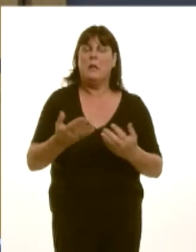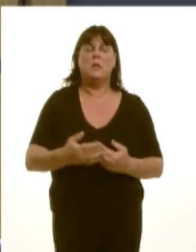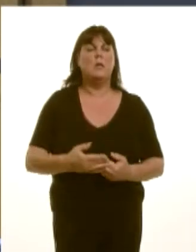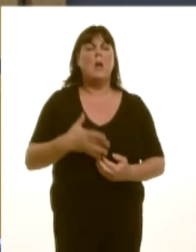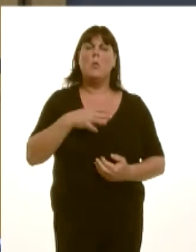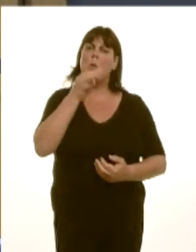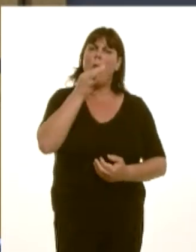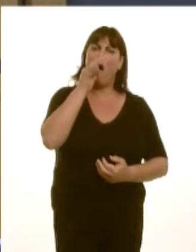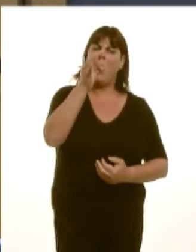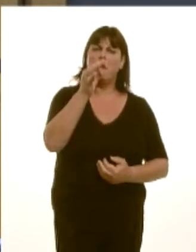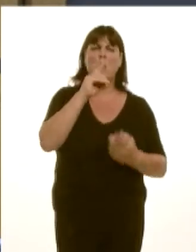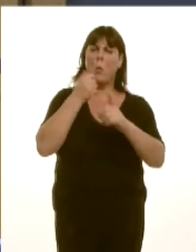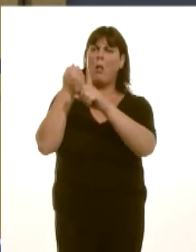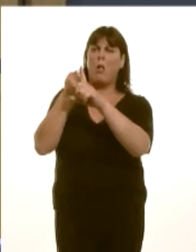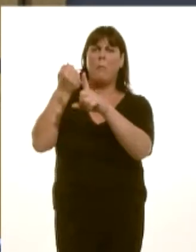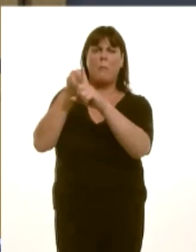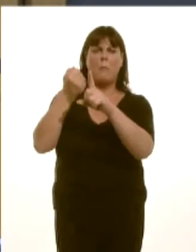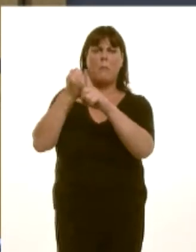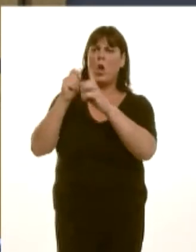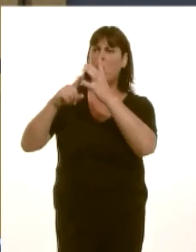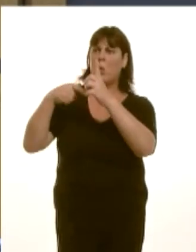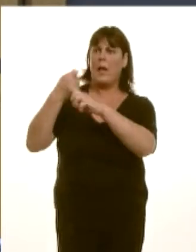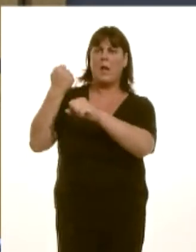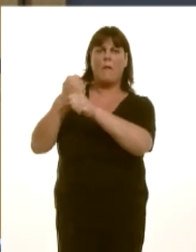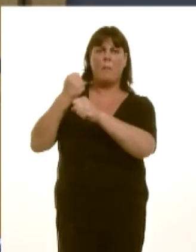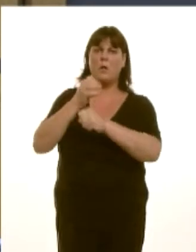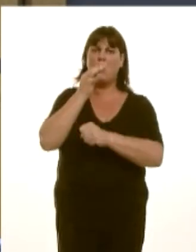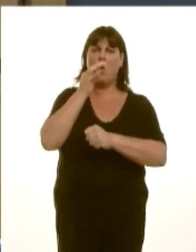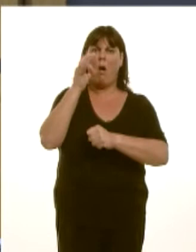lobbying in the UK Government to reverse its decision on the five-week wait?